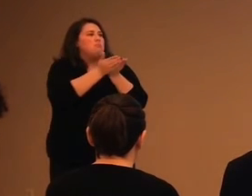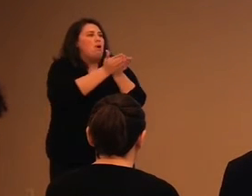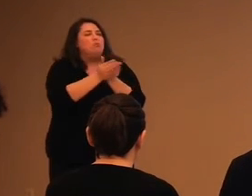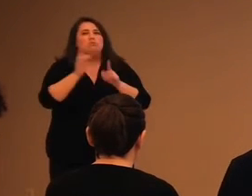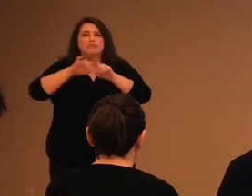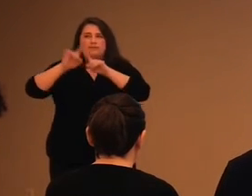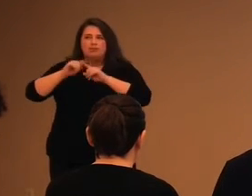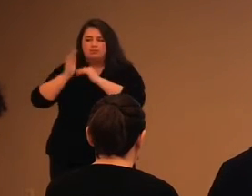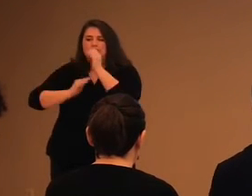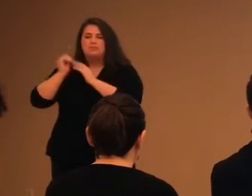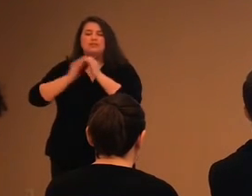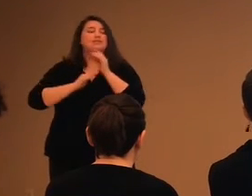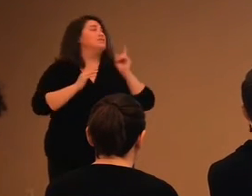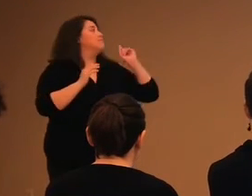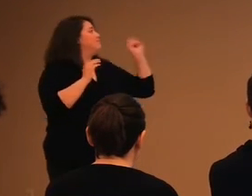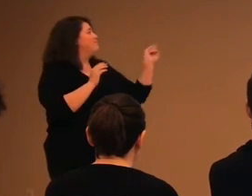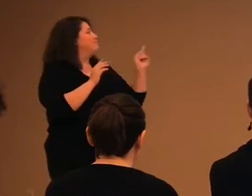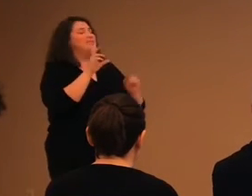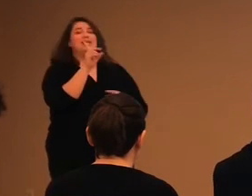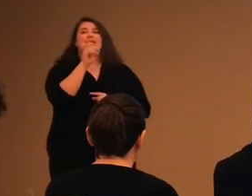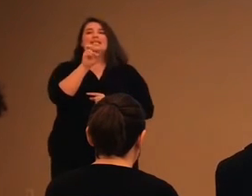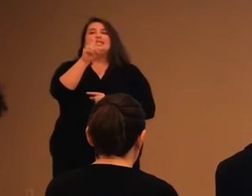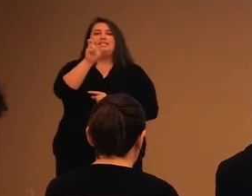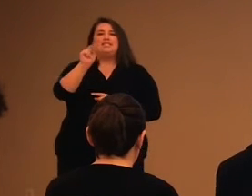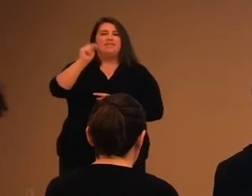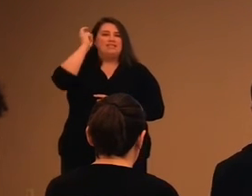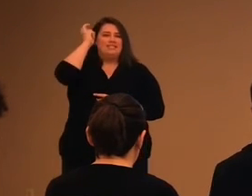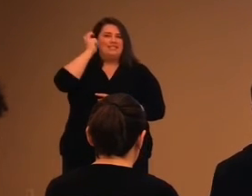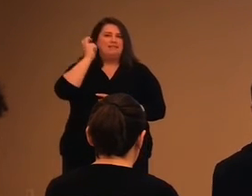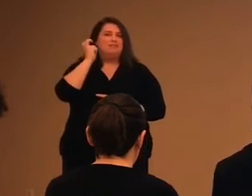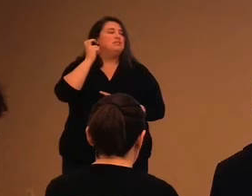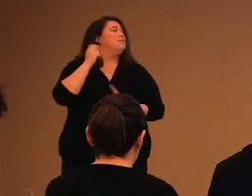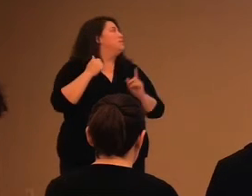Here's Devon a good picture jason said Devon had to see because we said Devon is a good picture